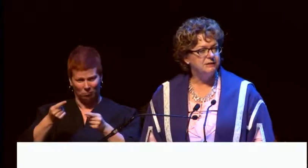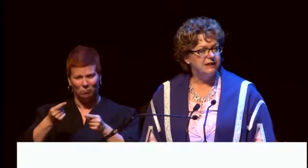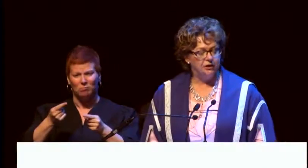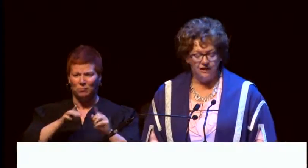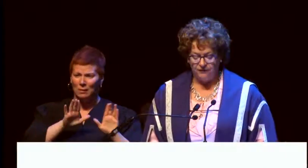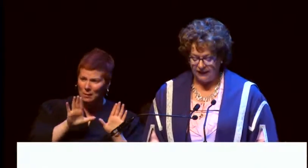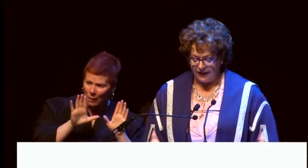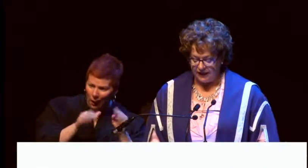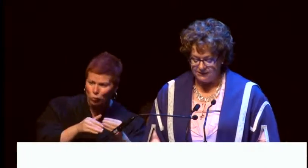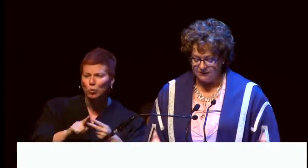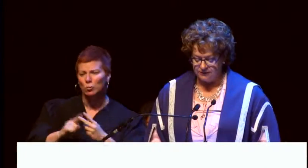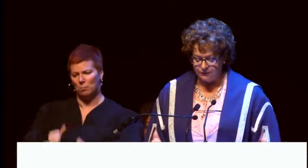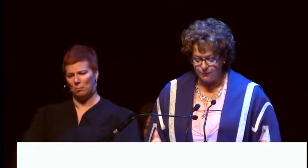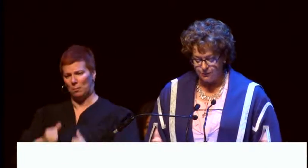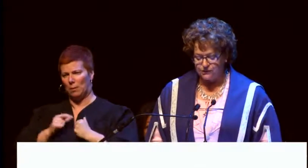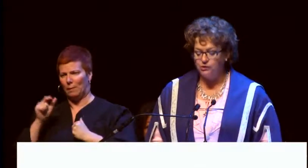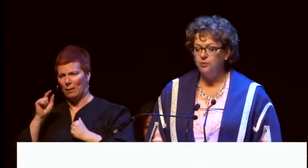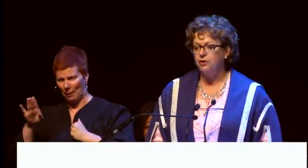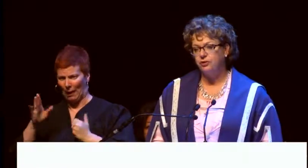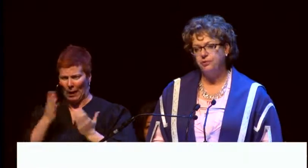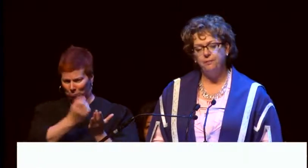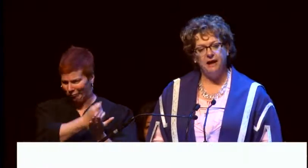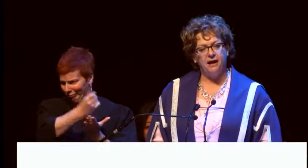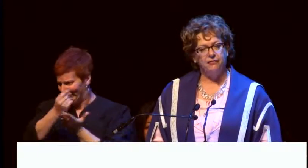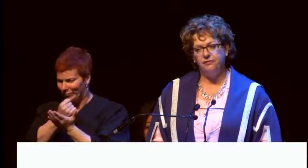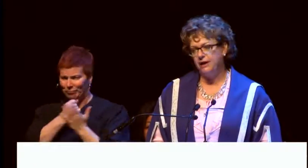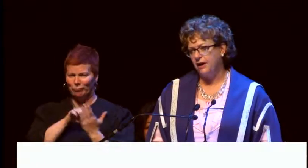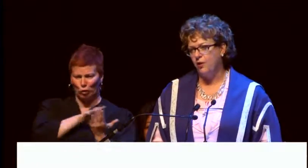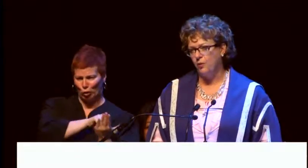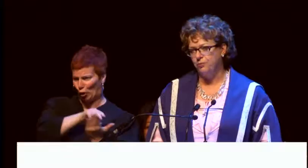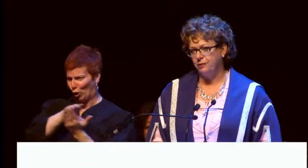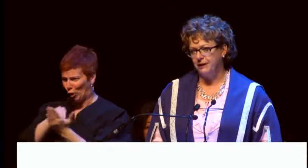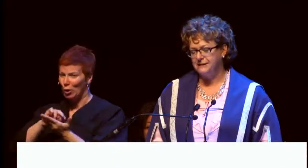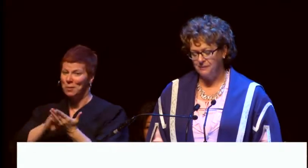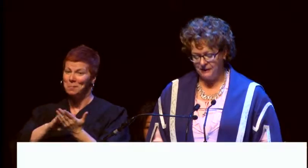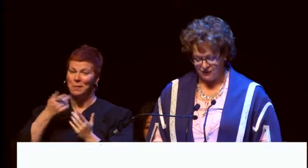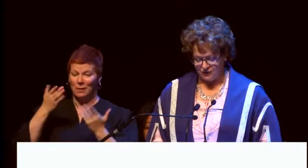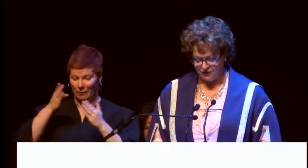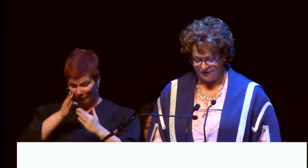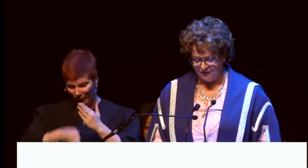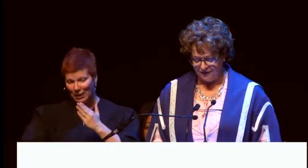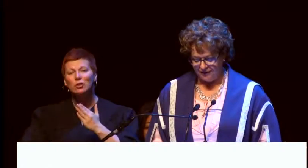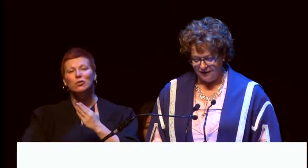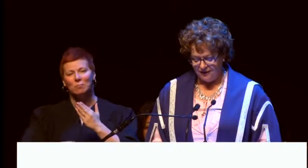AND OUR LIVING LABS TO PURSUE A CAREER PATH THAT I HOPE REALLY SPEAKS TO YOU.